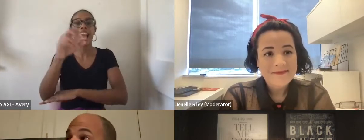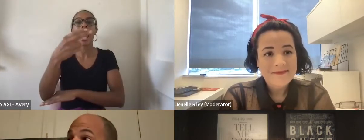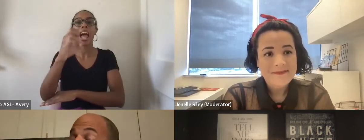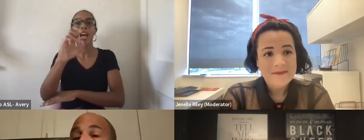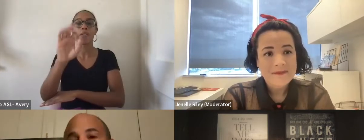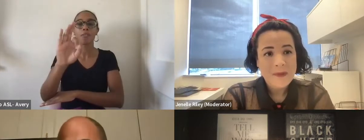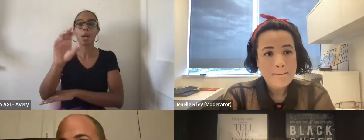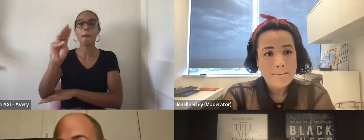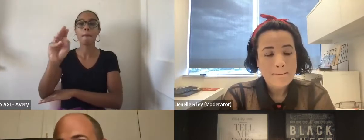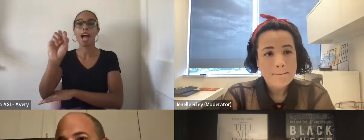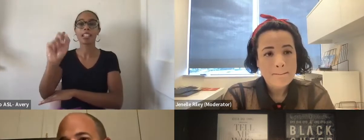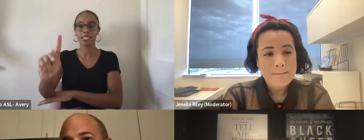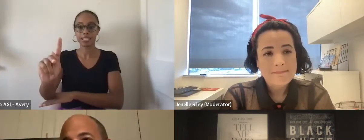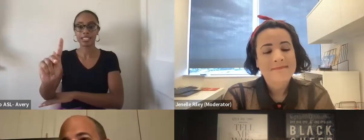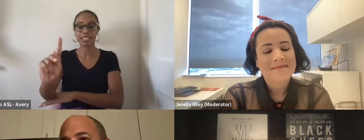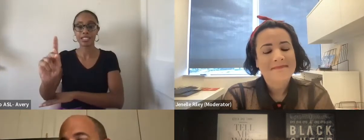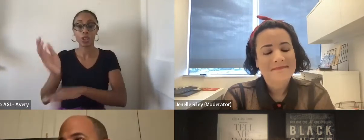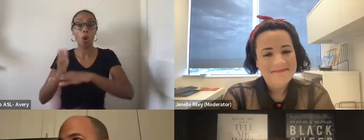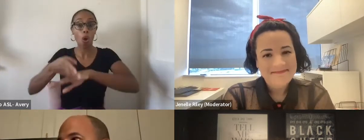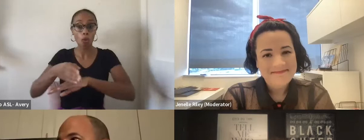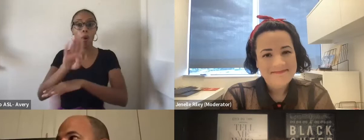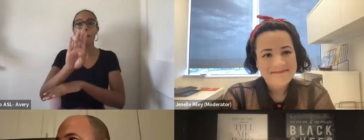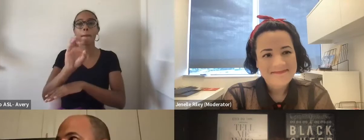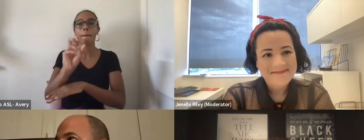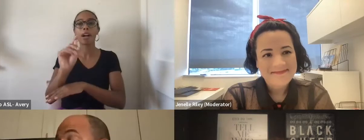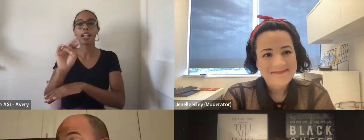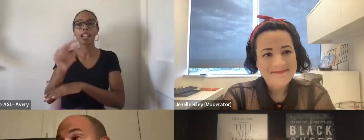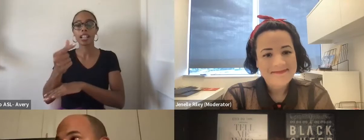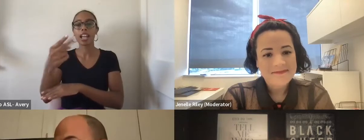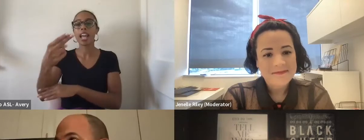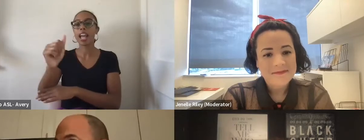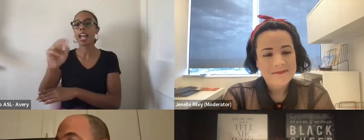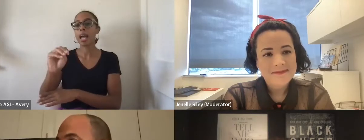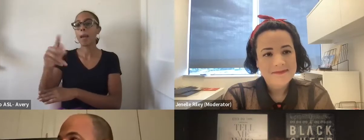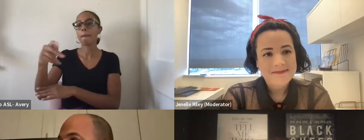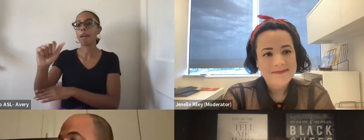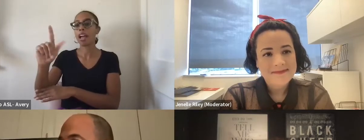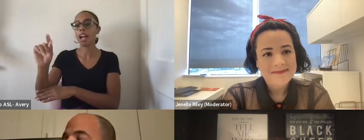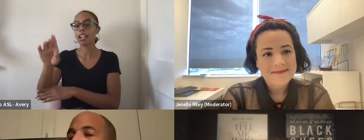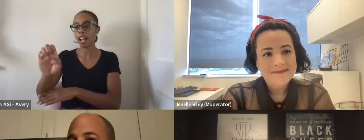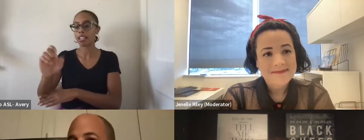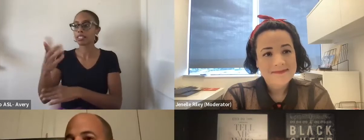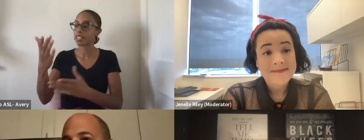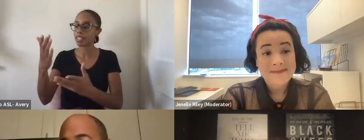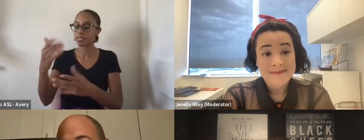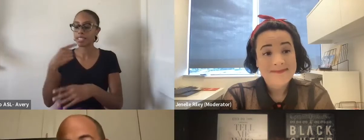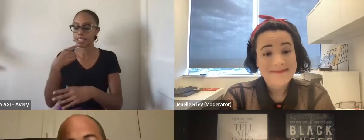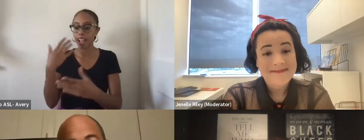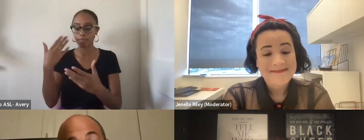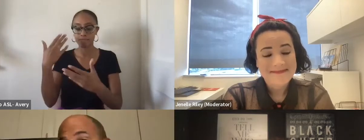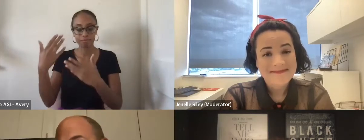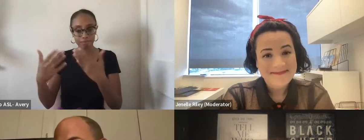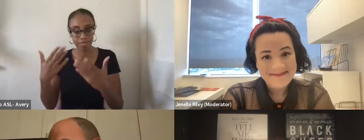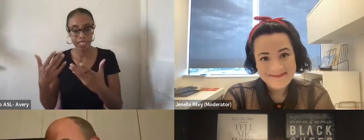I say "eventually " quite pointedly after Diana's death, because of course, the Queen broke protocol